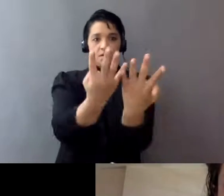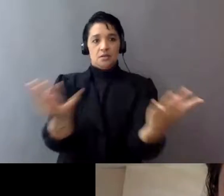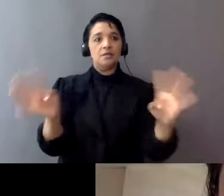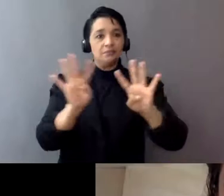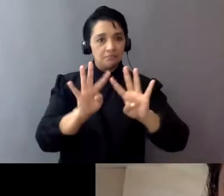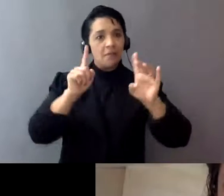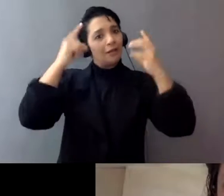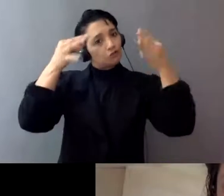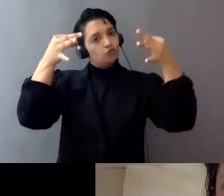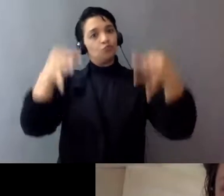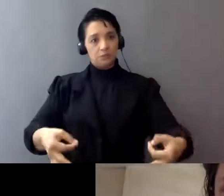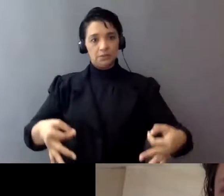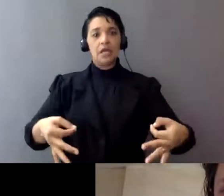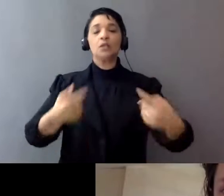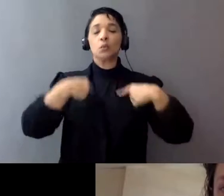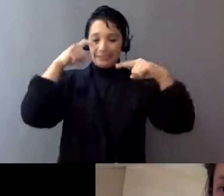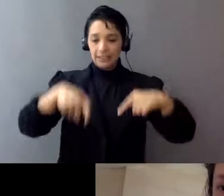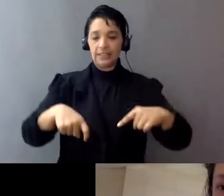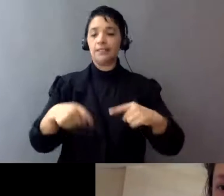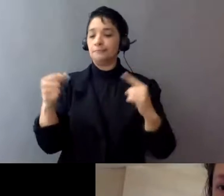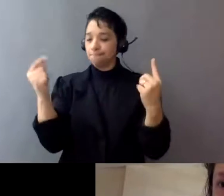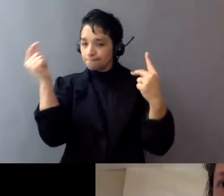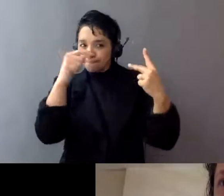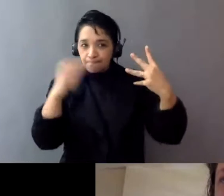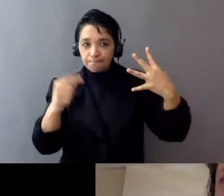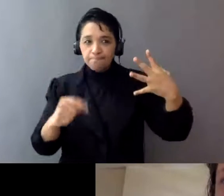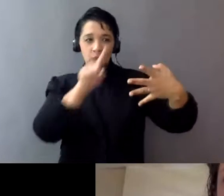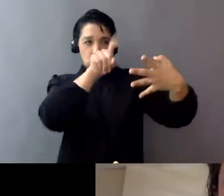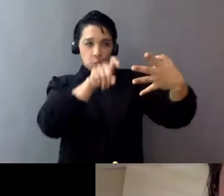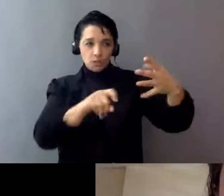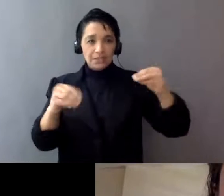develops this with all the stakeholders. So, it's very complicated.